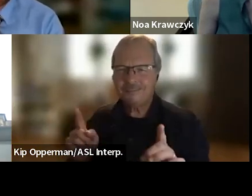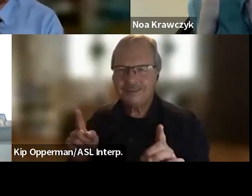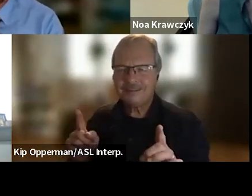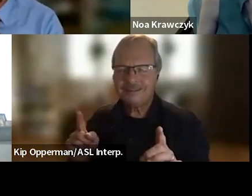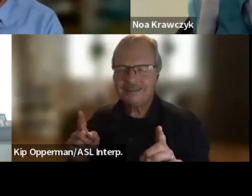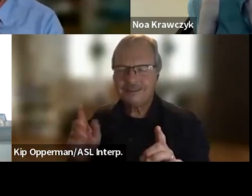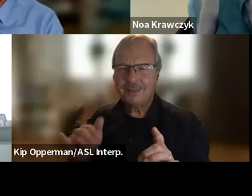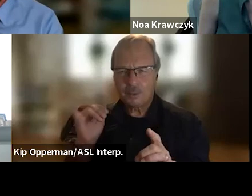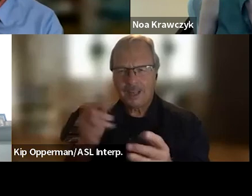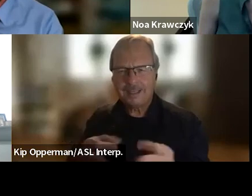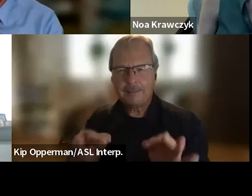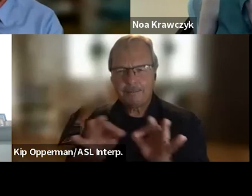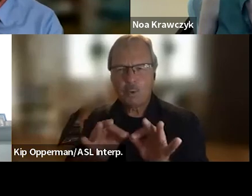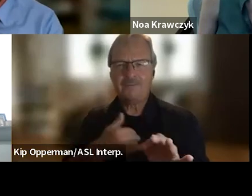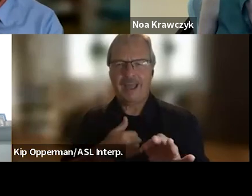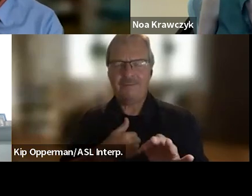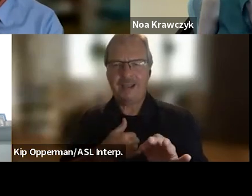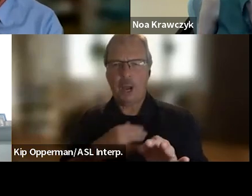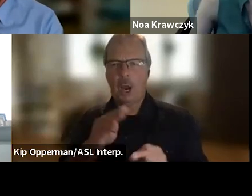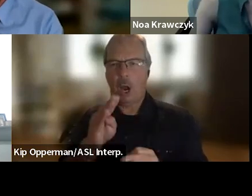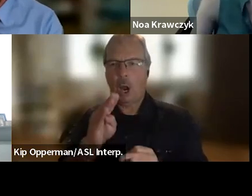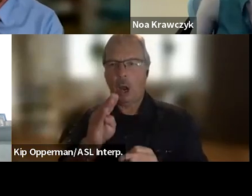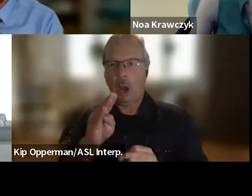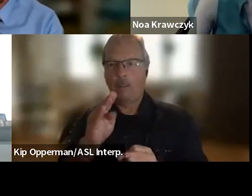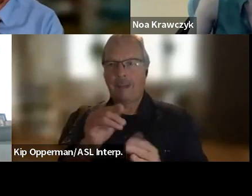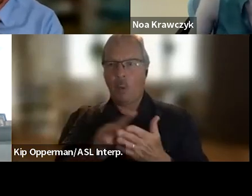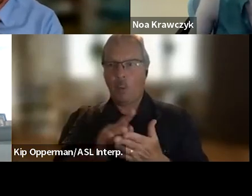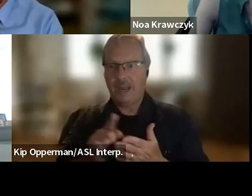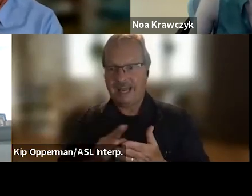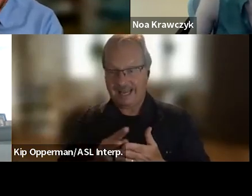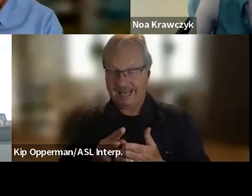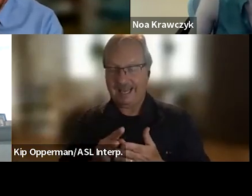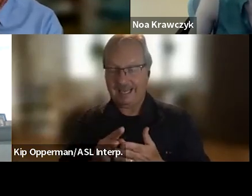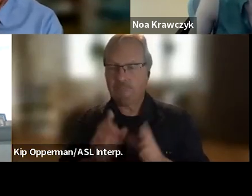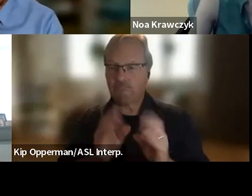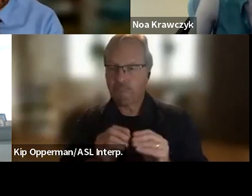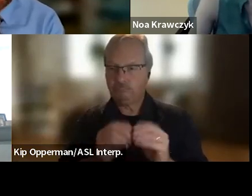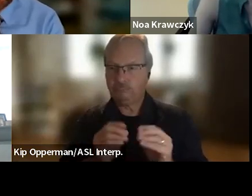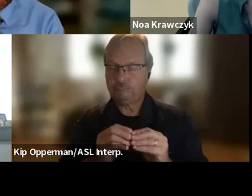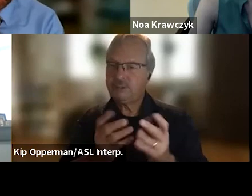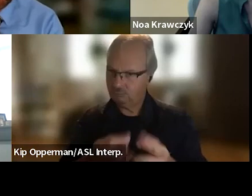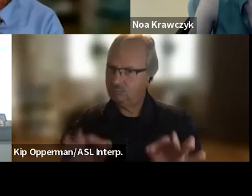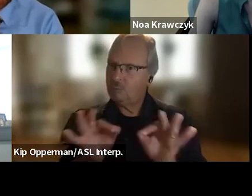the importance of having our biweekly case conferences have really been fundamental and sort of been the foundation